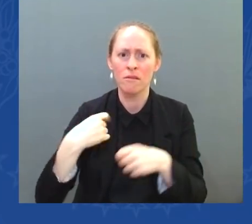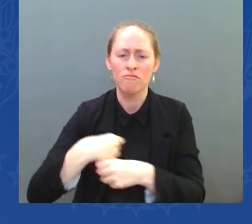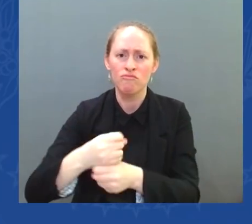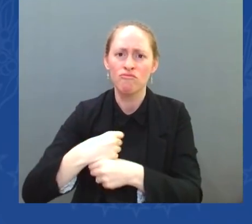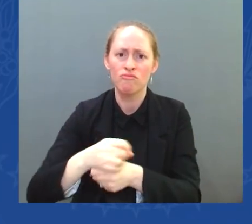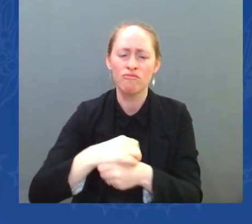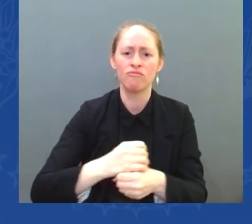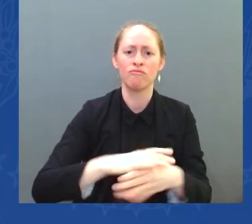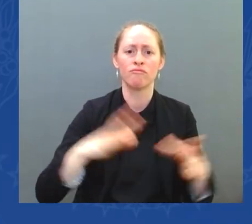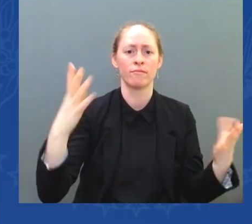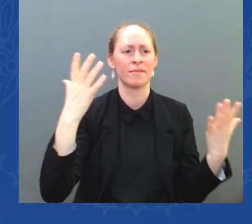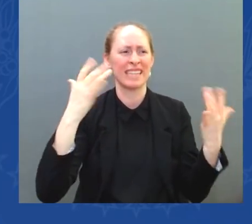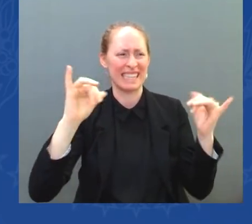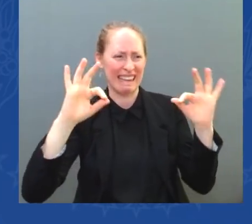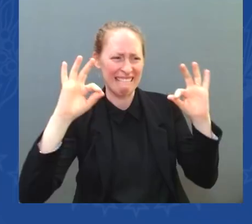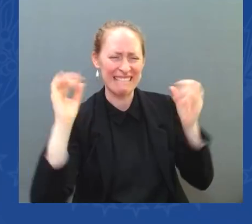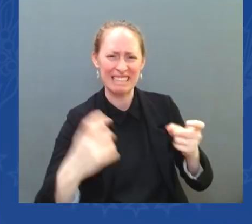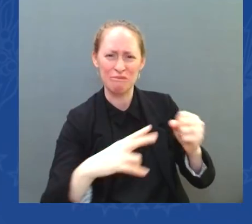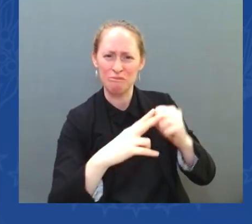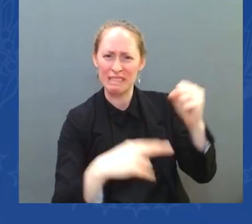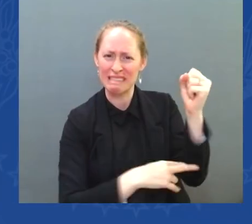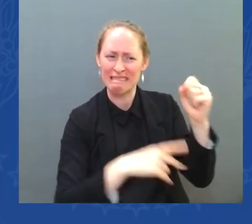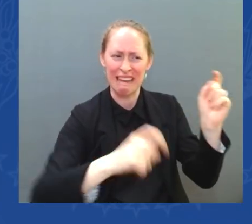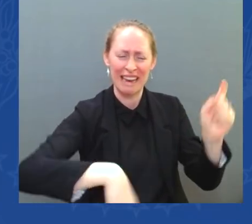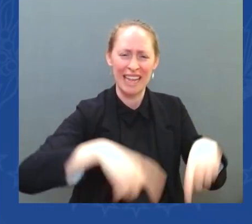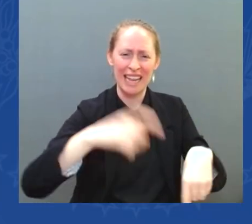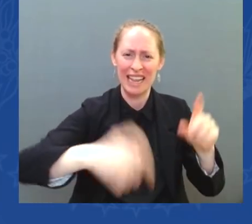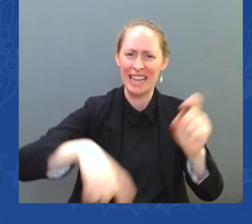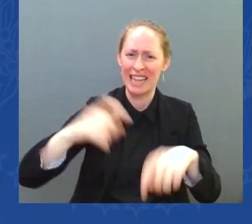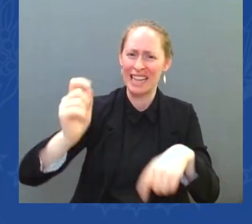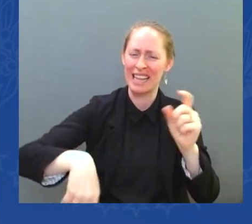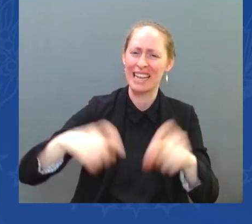There is no fence at the White House high enough to keep her out. None.